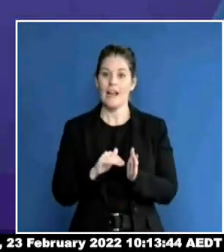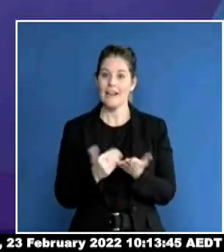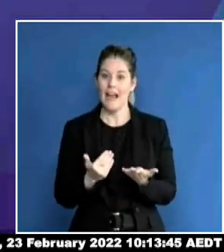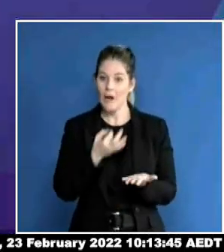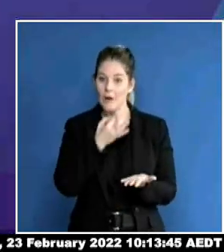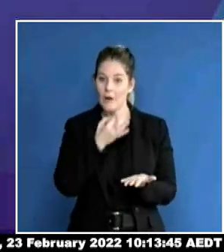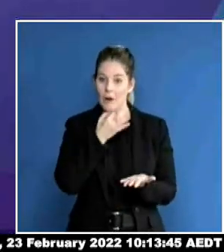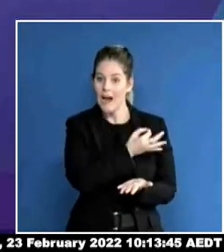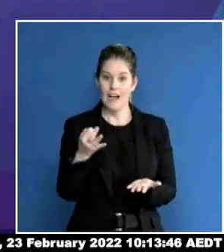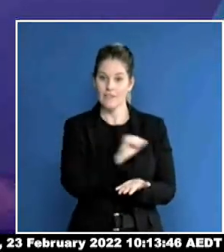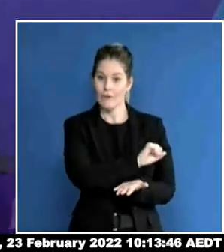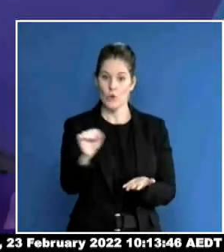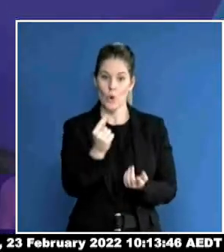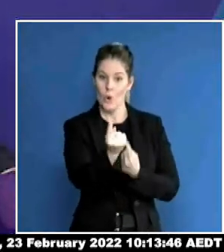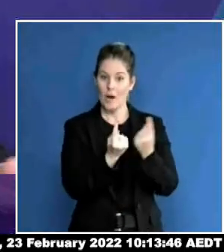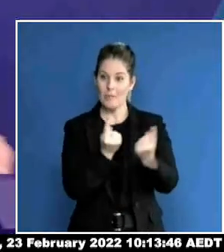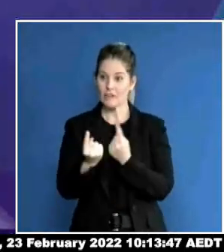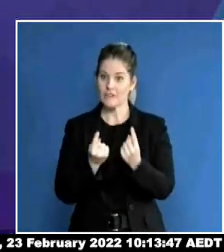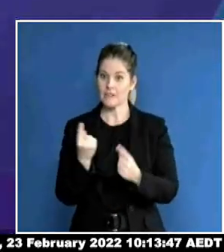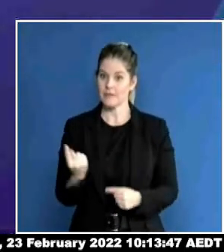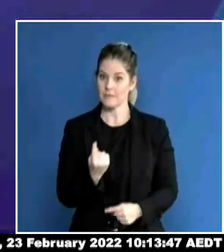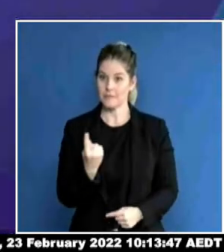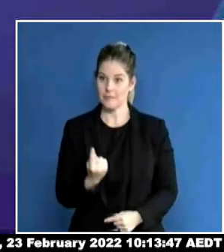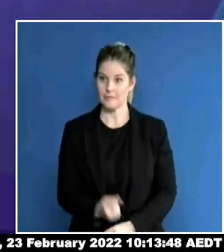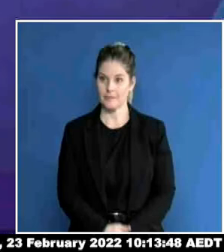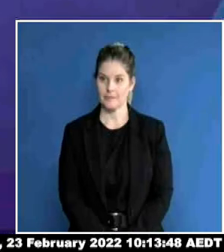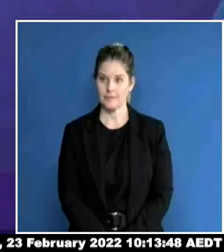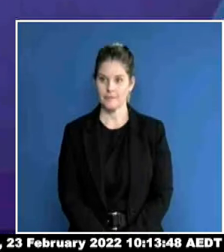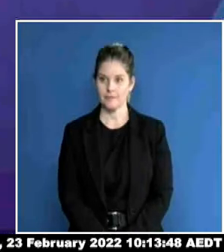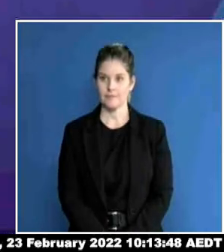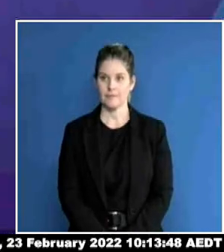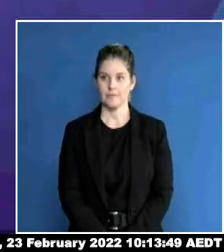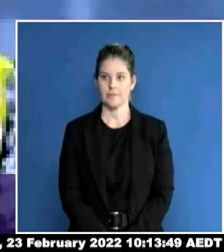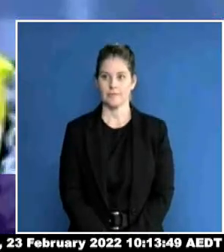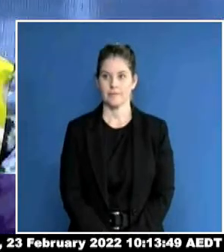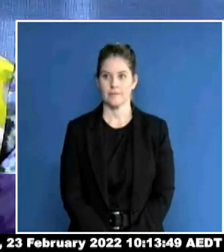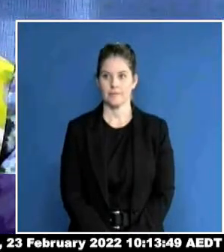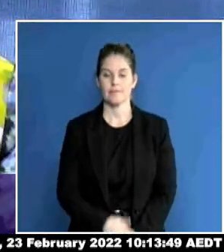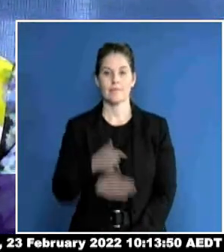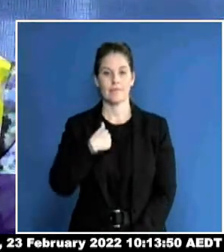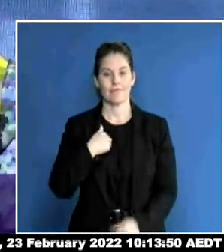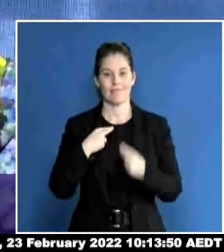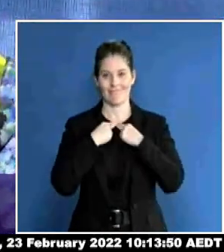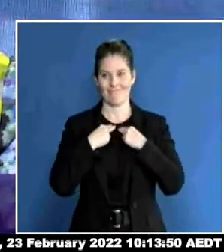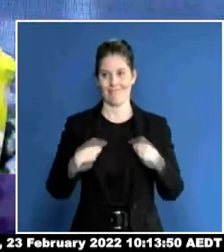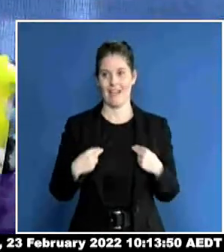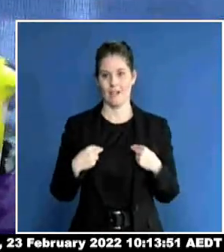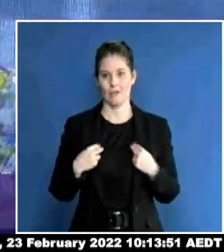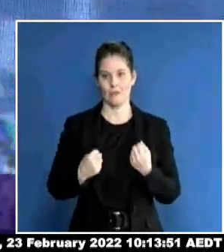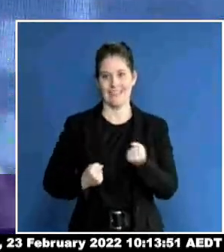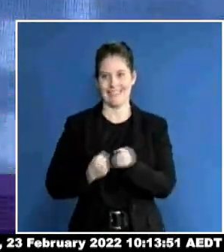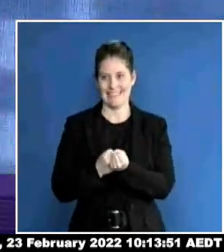I appear for the Royal Commission as Counsel Assisting, with Ms Dowsett and with Ms McMahon. CHAIR: Thank you very much, Ms Eastman.